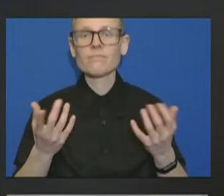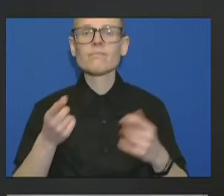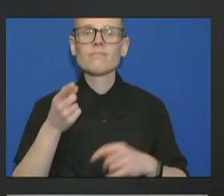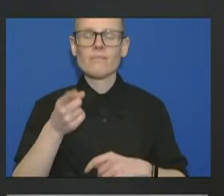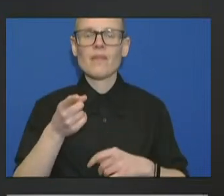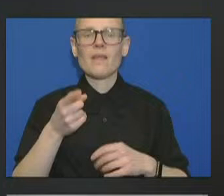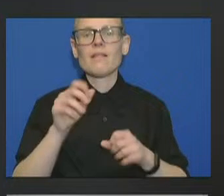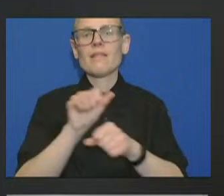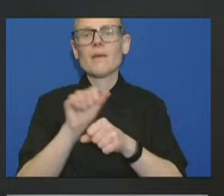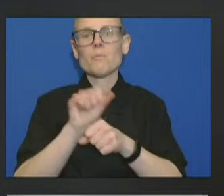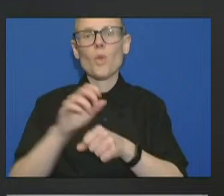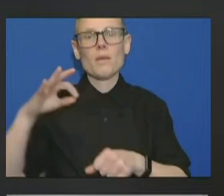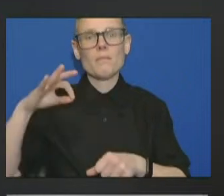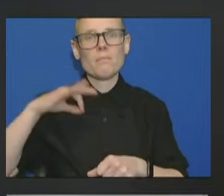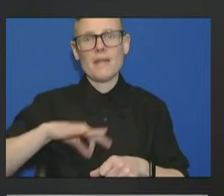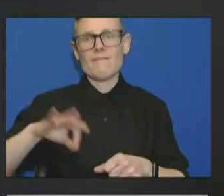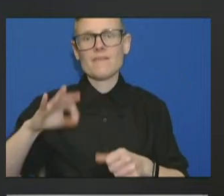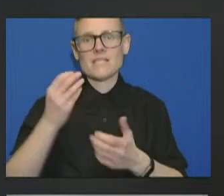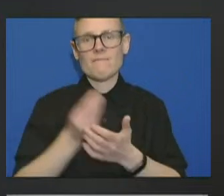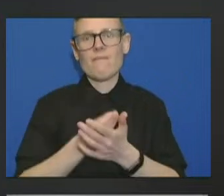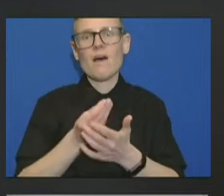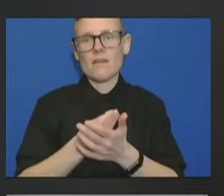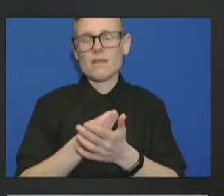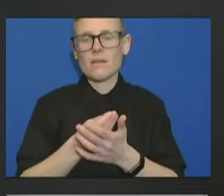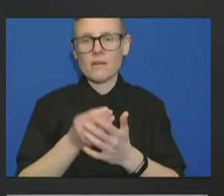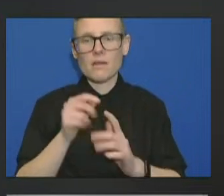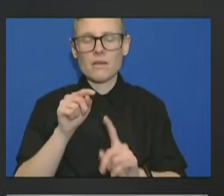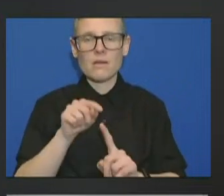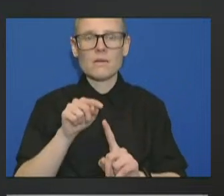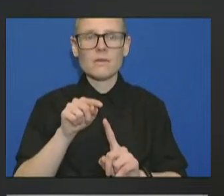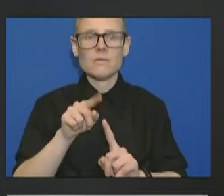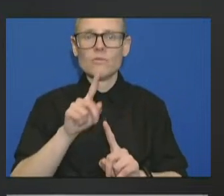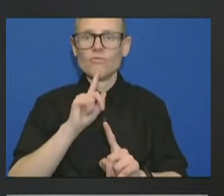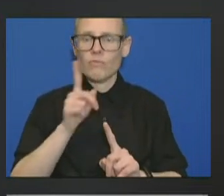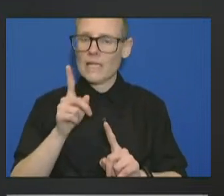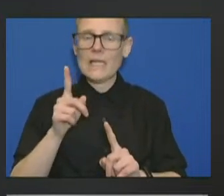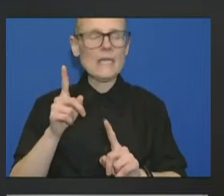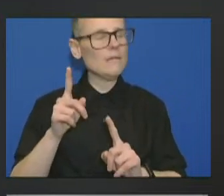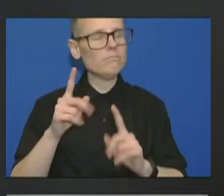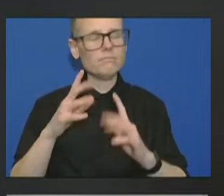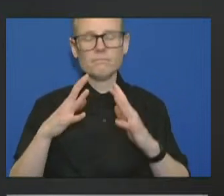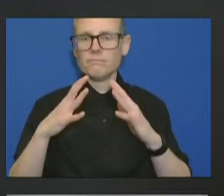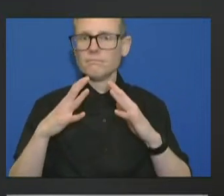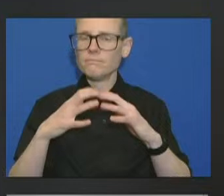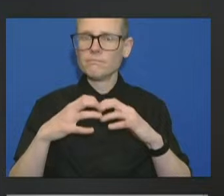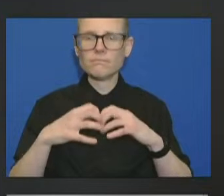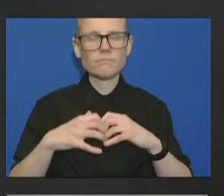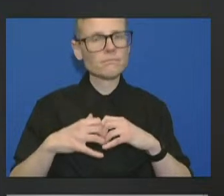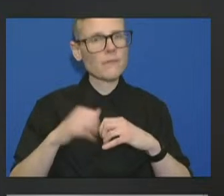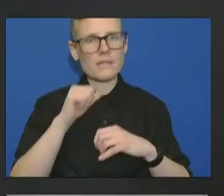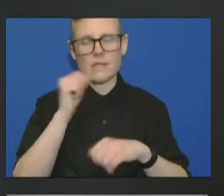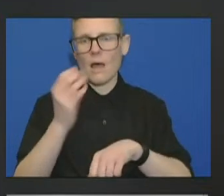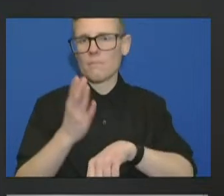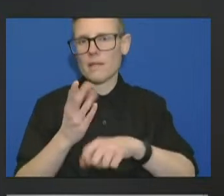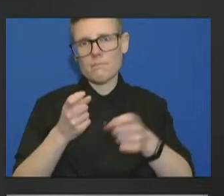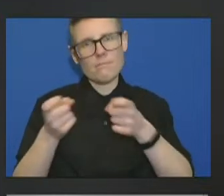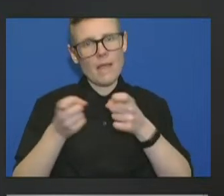I'm not excited about. But we have to do it is our employee